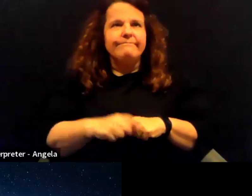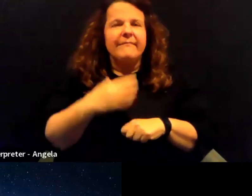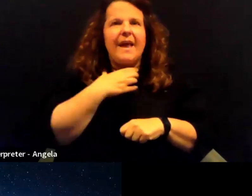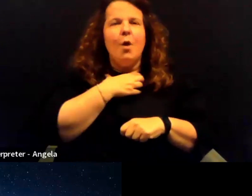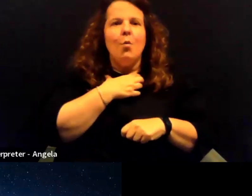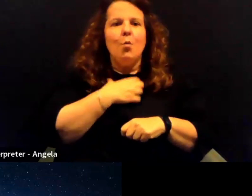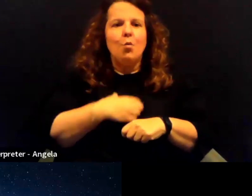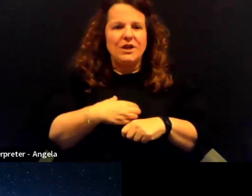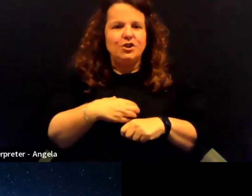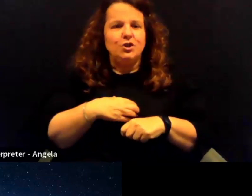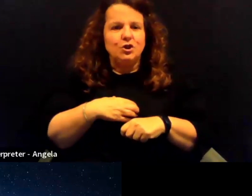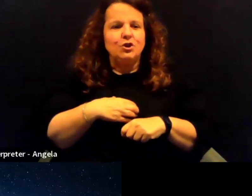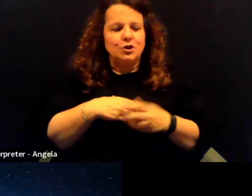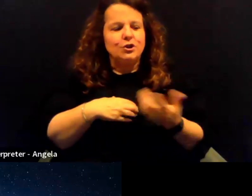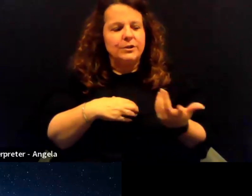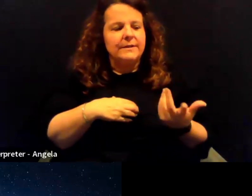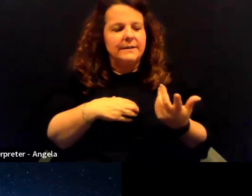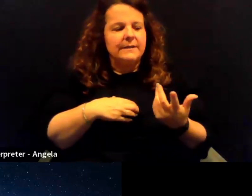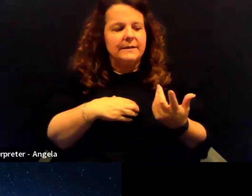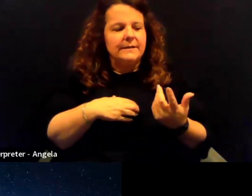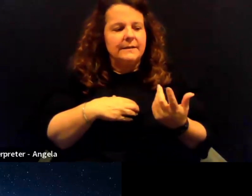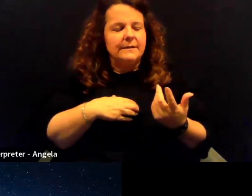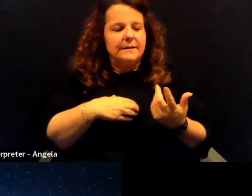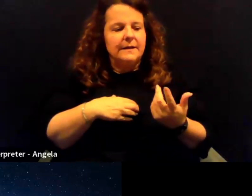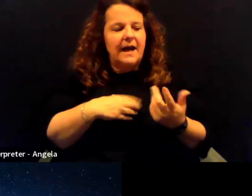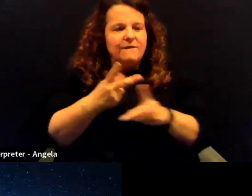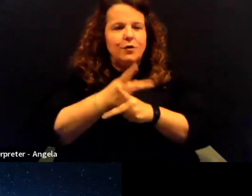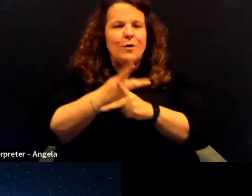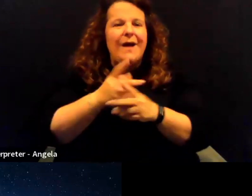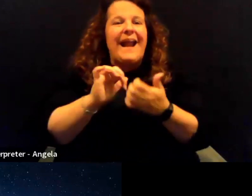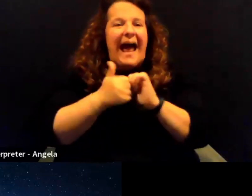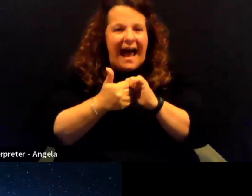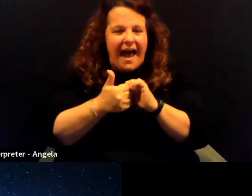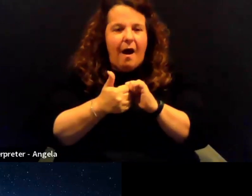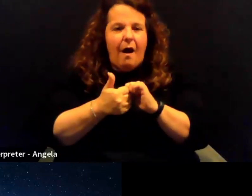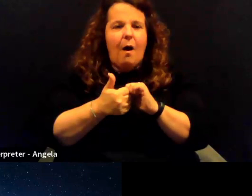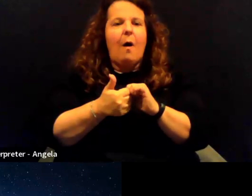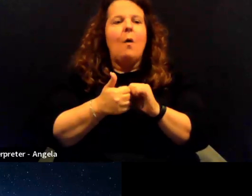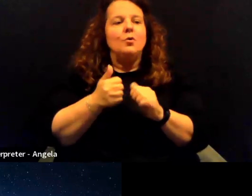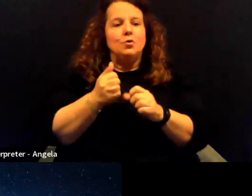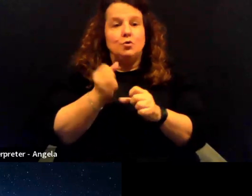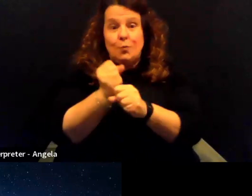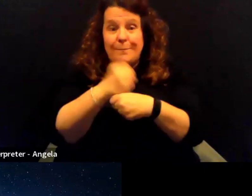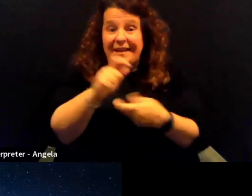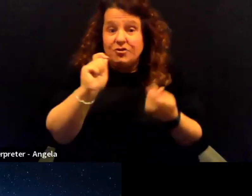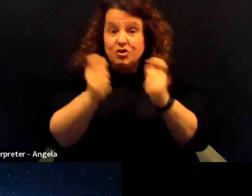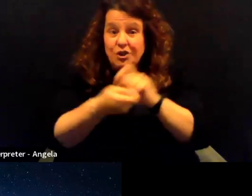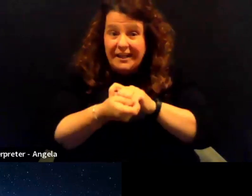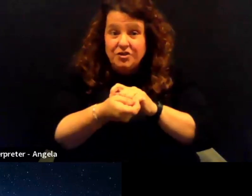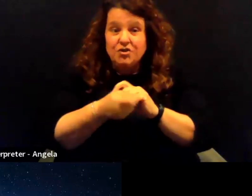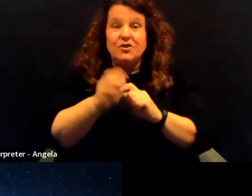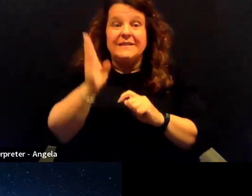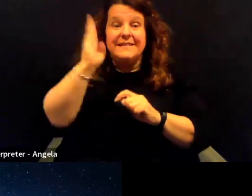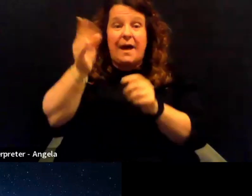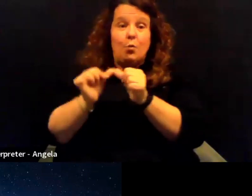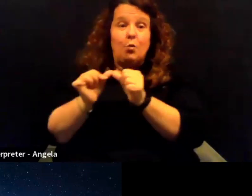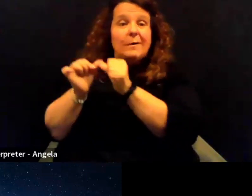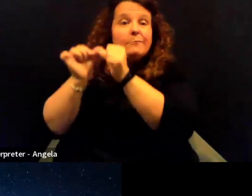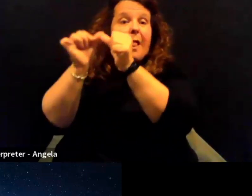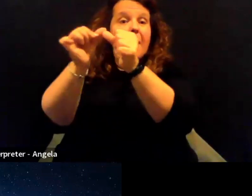did better on in finding how to make it sustainable, , in, in that moment. And, and at that time, and what I learned